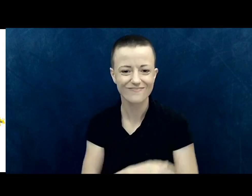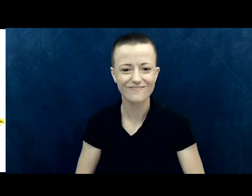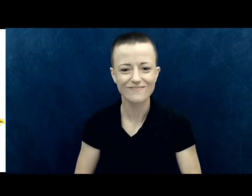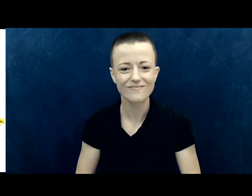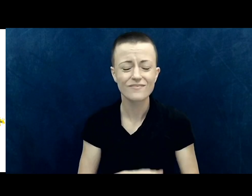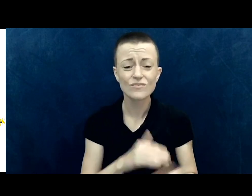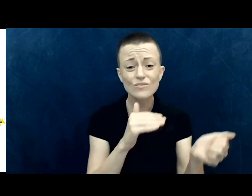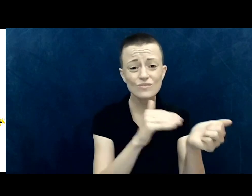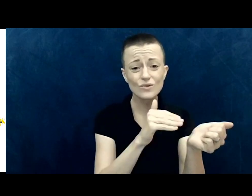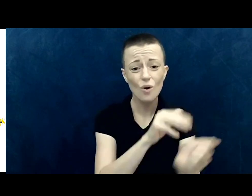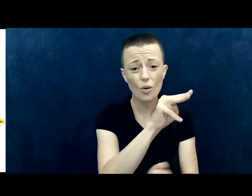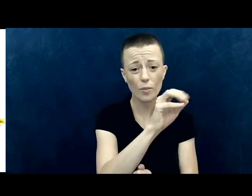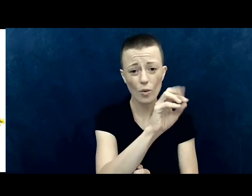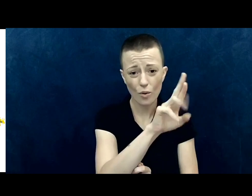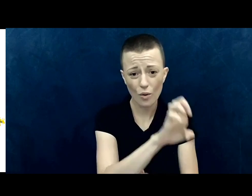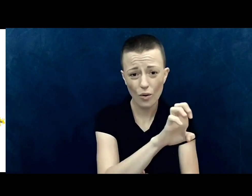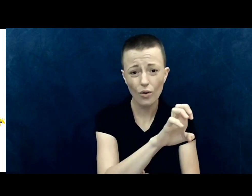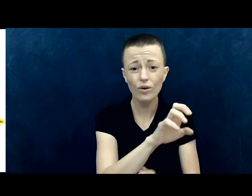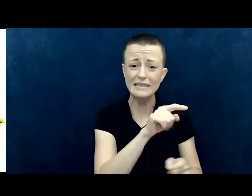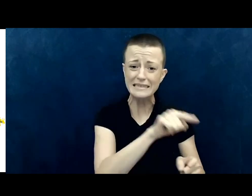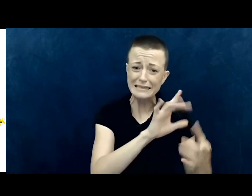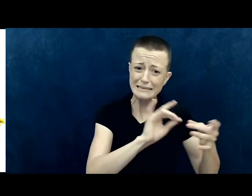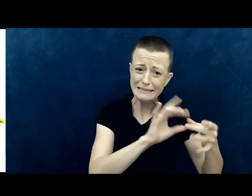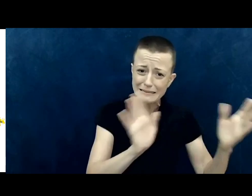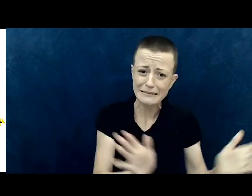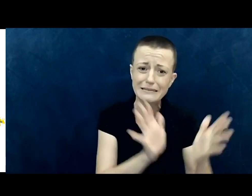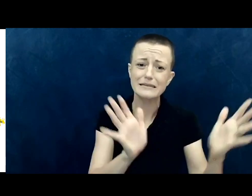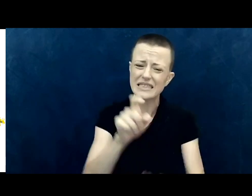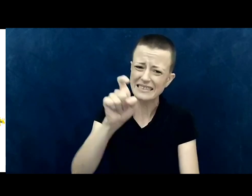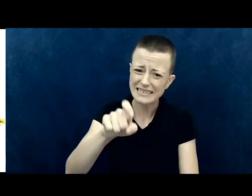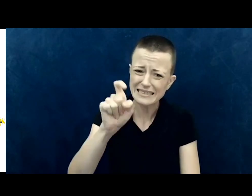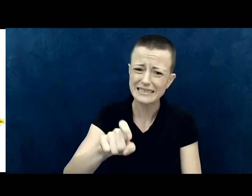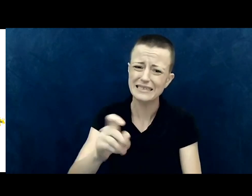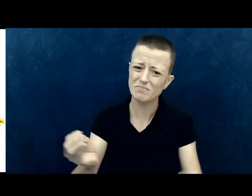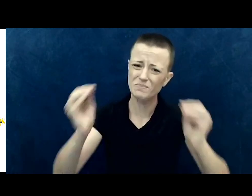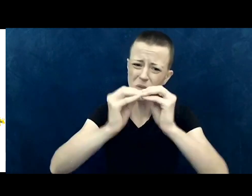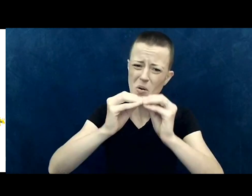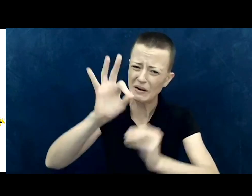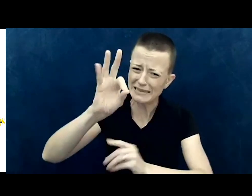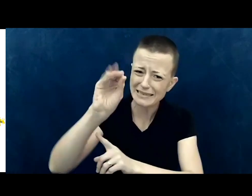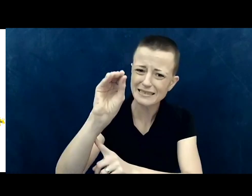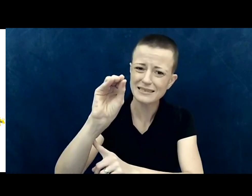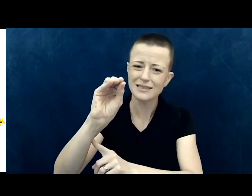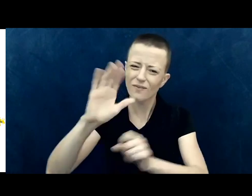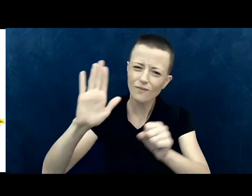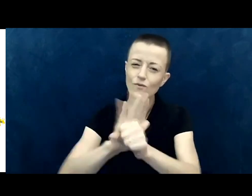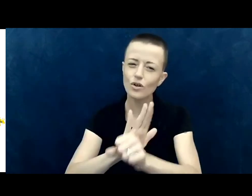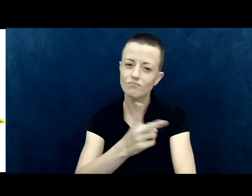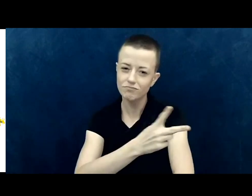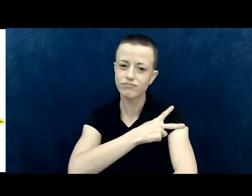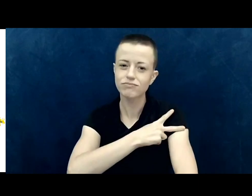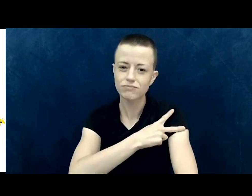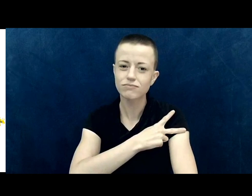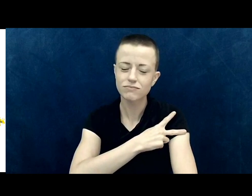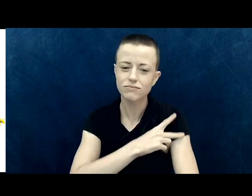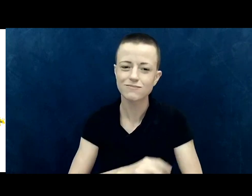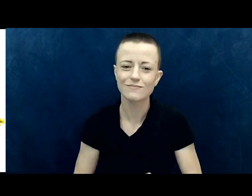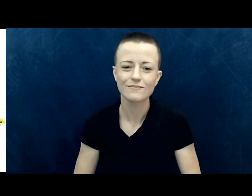Dr. Moore, the Province’s Chief Medical Officer has said we need at least 90% of people to get fully vaccinated.